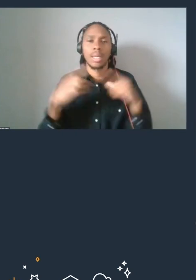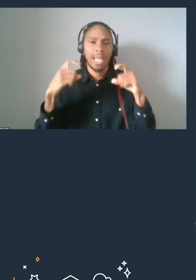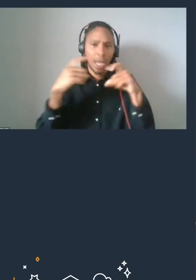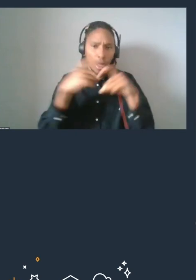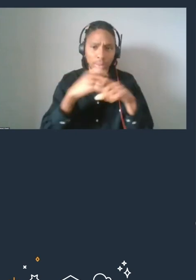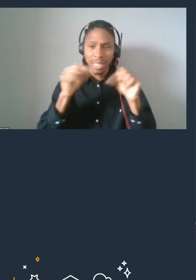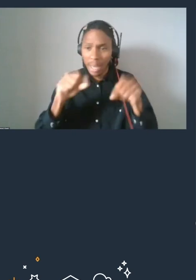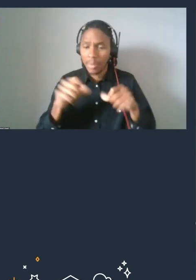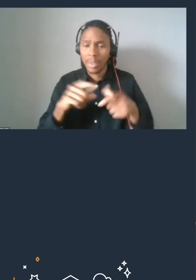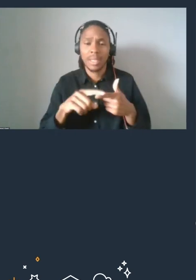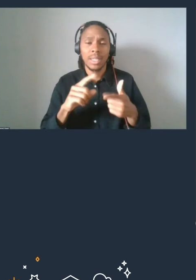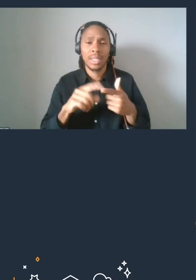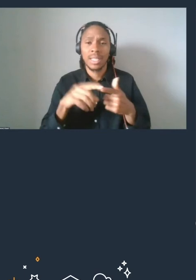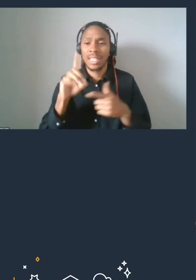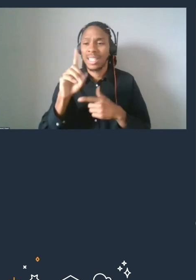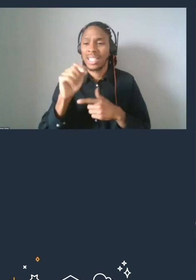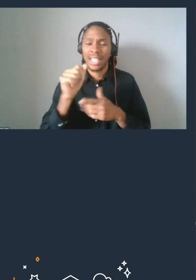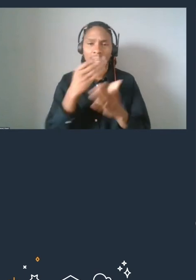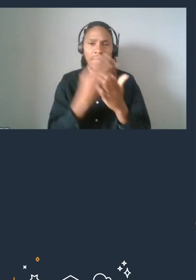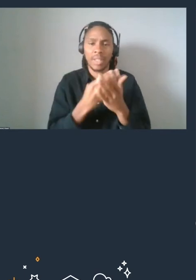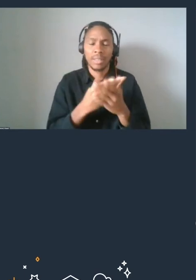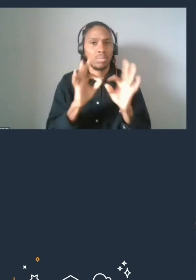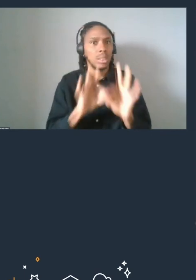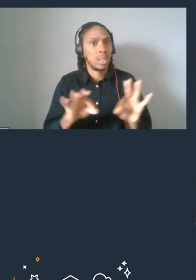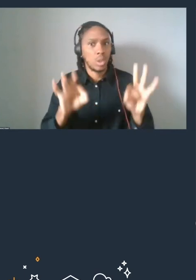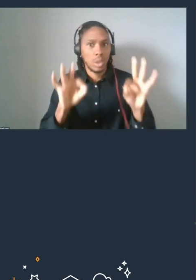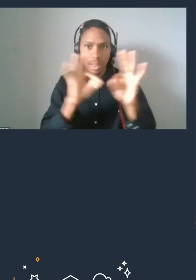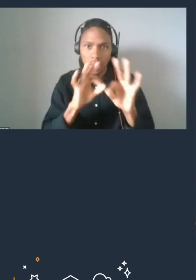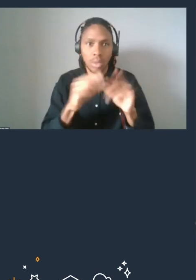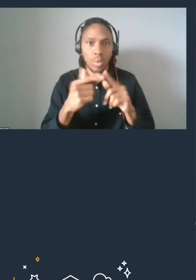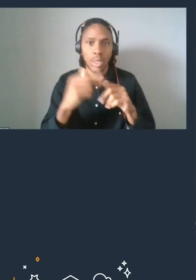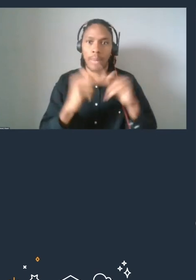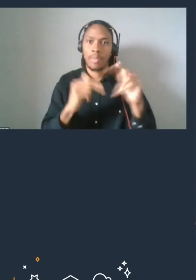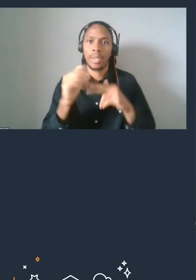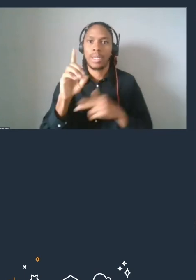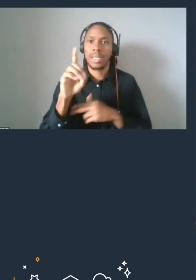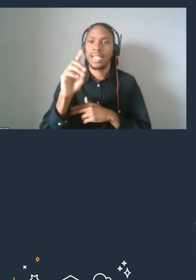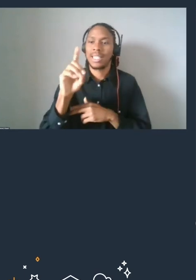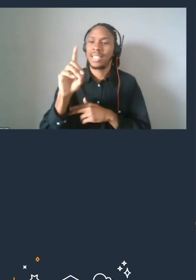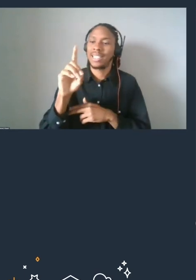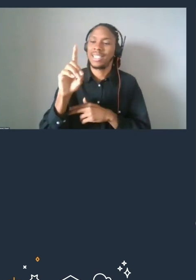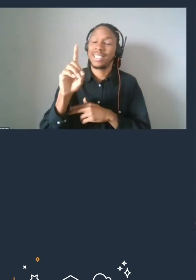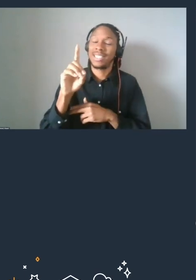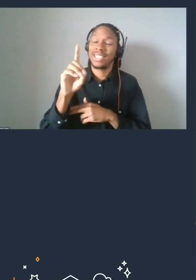data validation, which is super critical, particularly when you're building your data lakes. You wanna make sure your data's gonna land